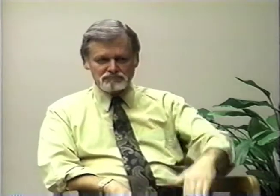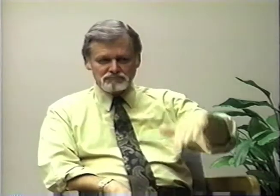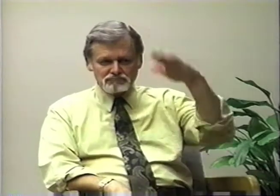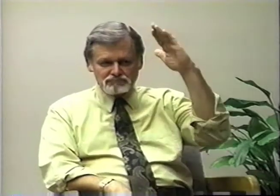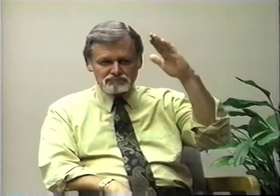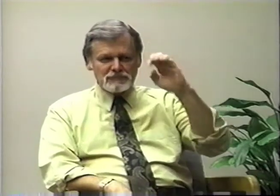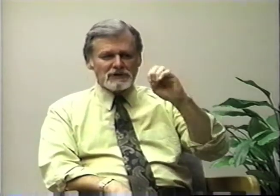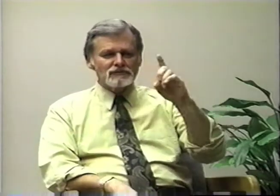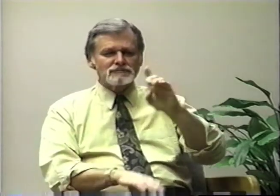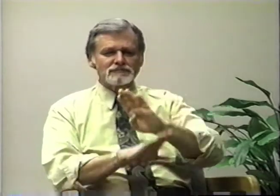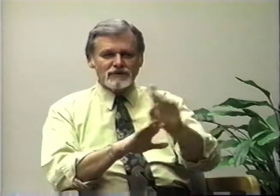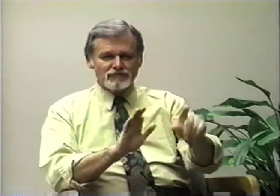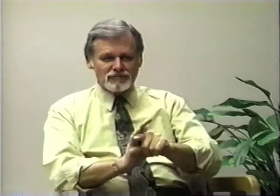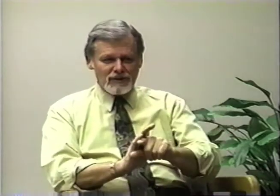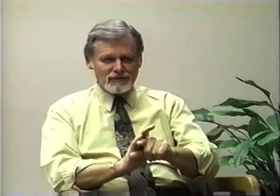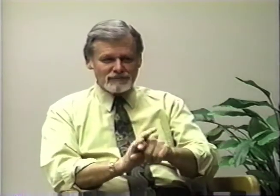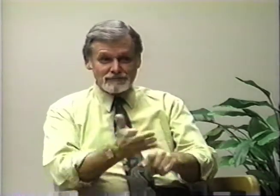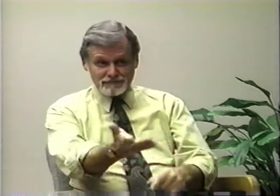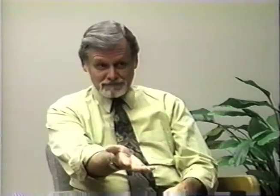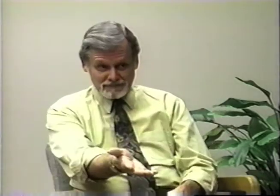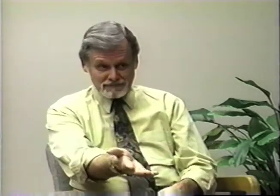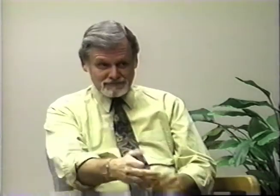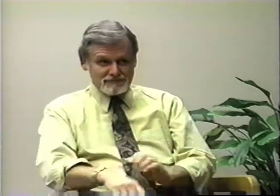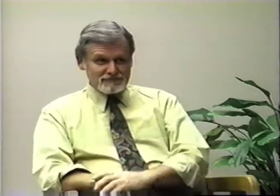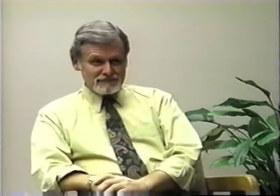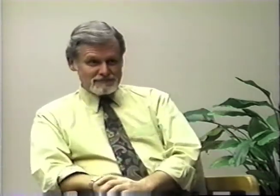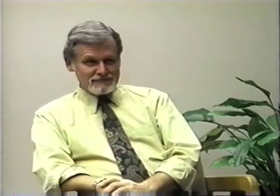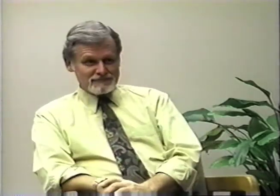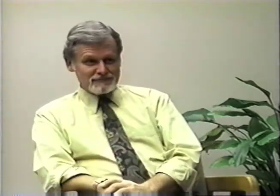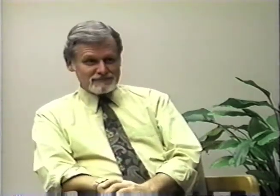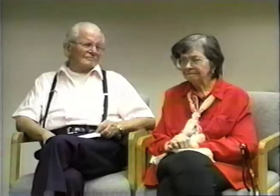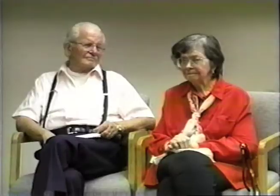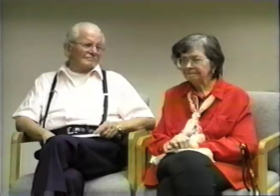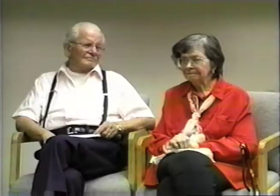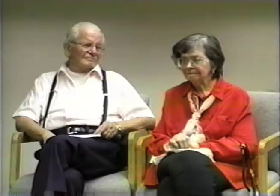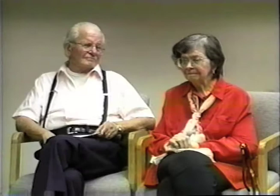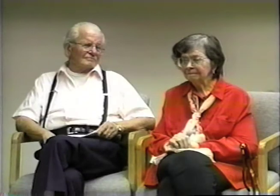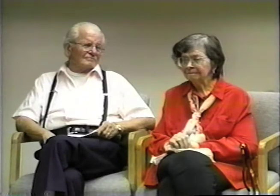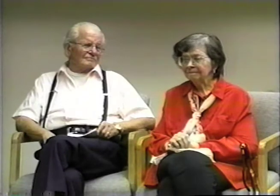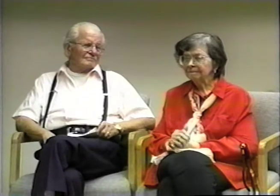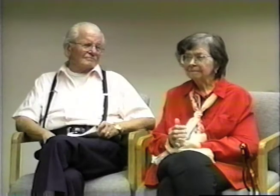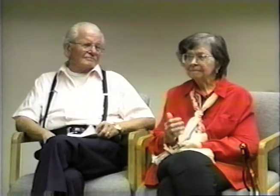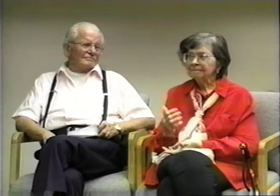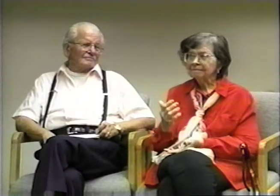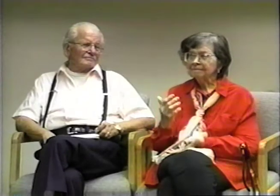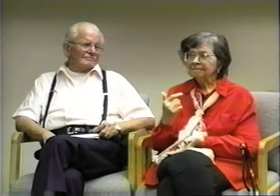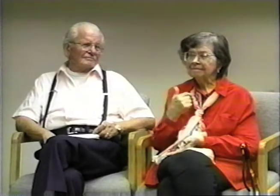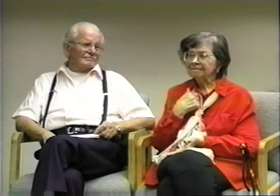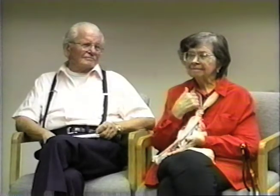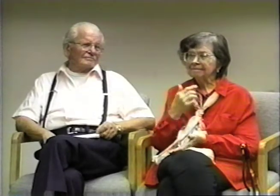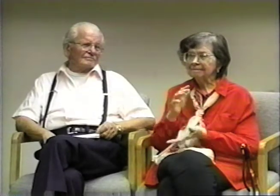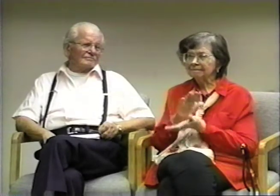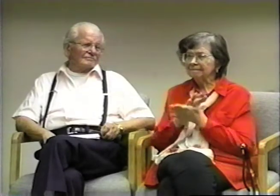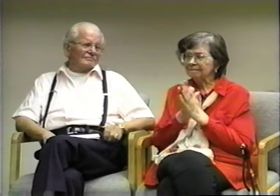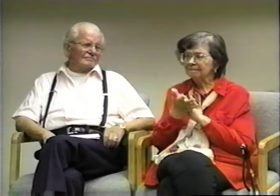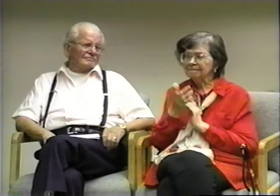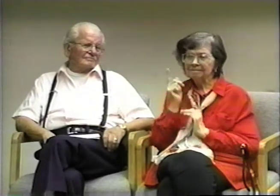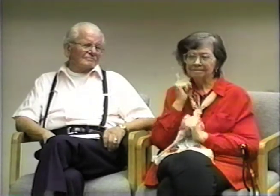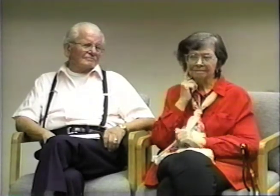Could you tell me about yourself - where you grew up, what your education was like?